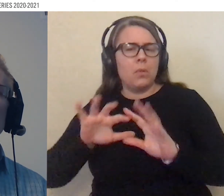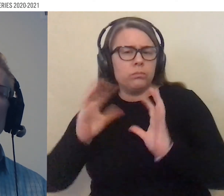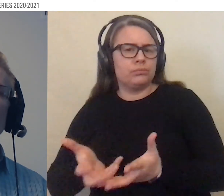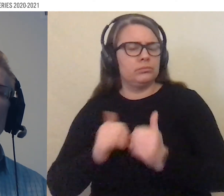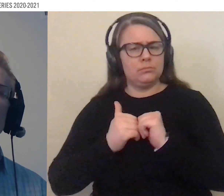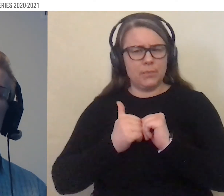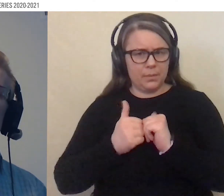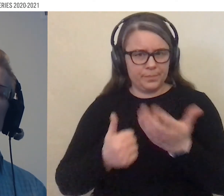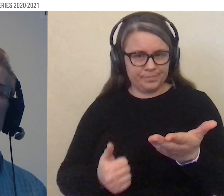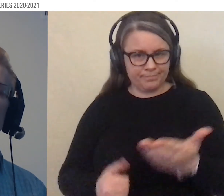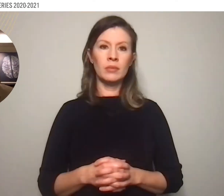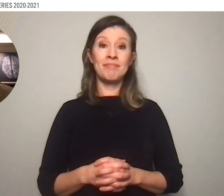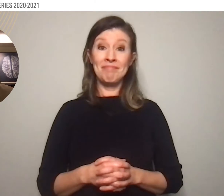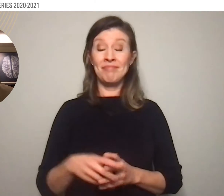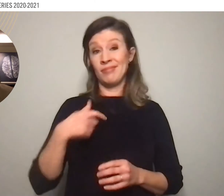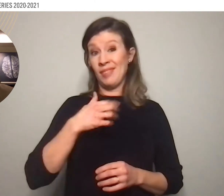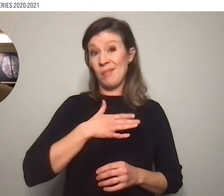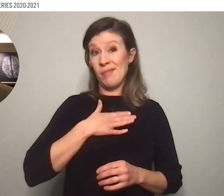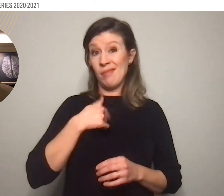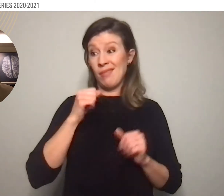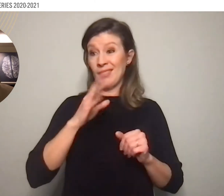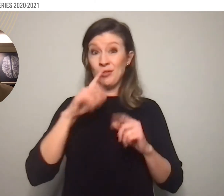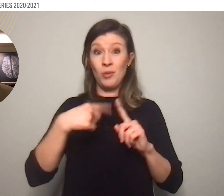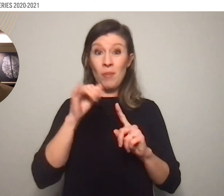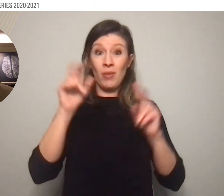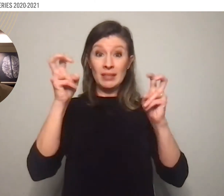So i'm glad I get to talk about this. I, I'm just so excited to be 159 00:18:17,360 --> 00:18:23,280 the co-director of the Masonic Institute of the Developing Brain